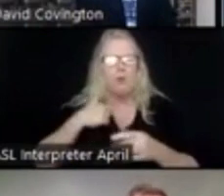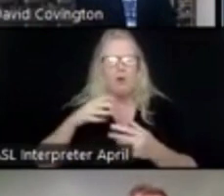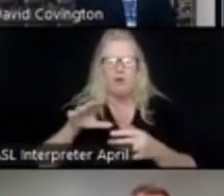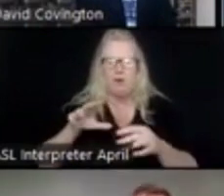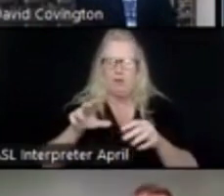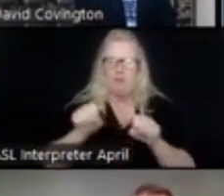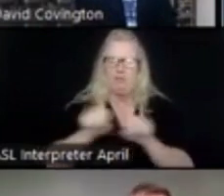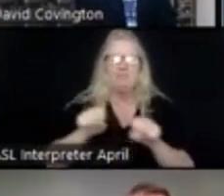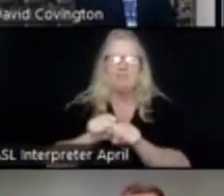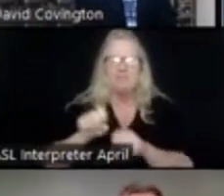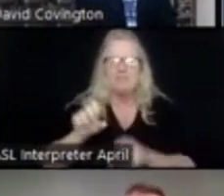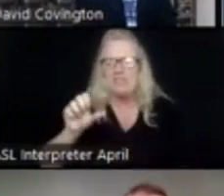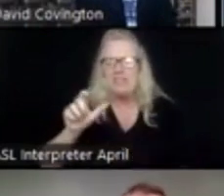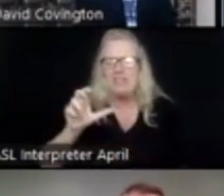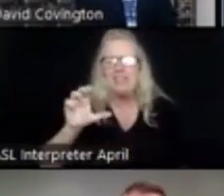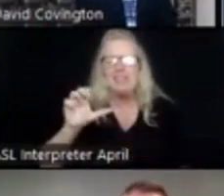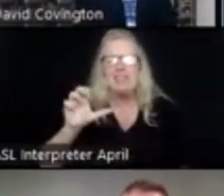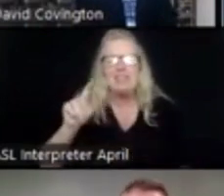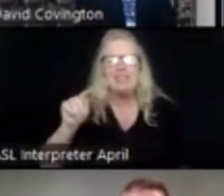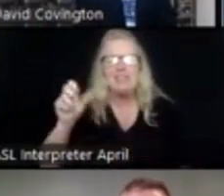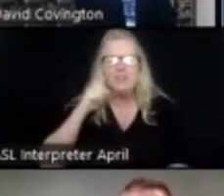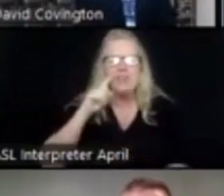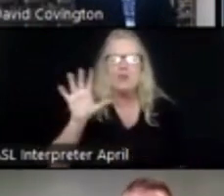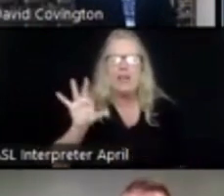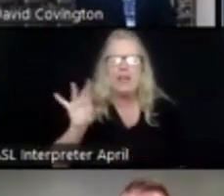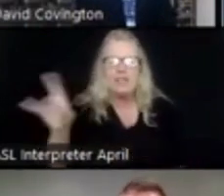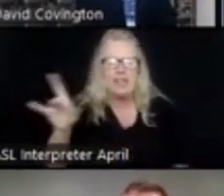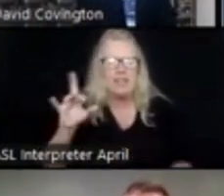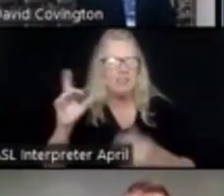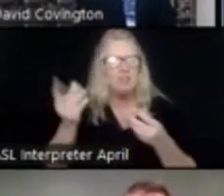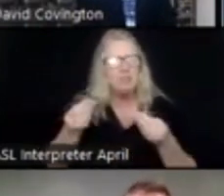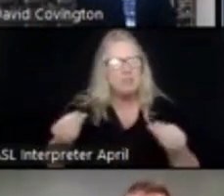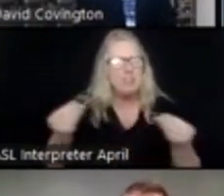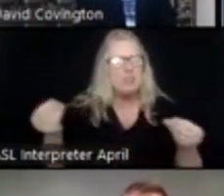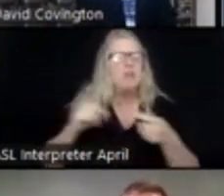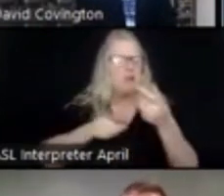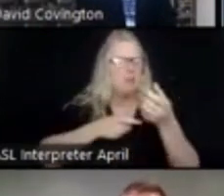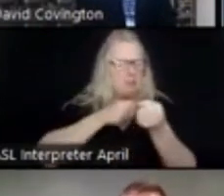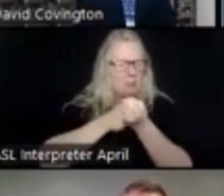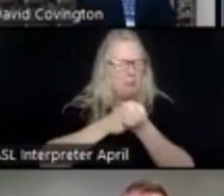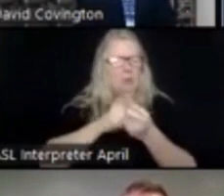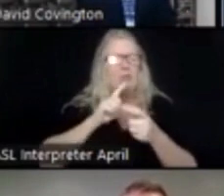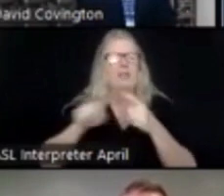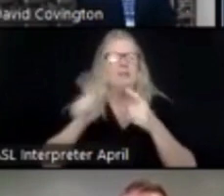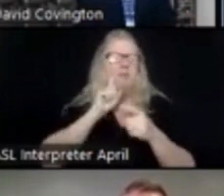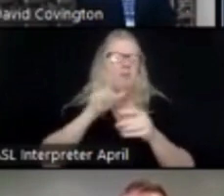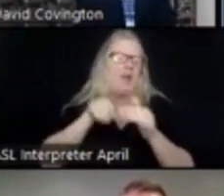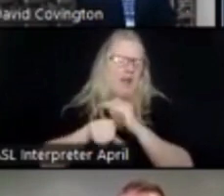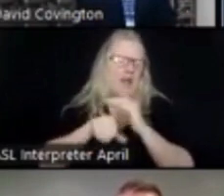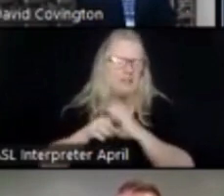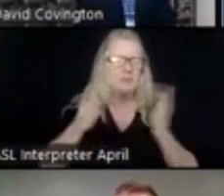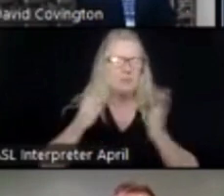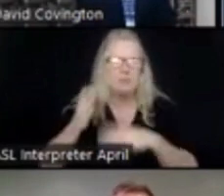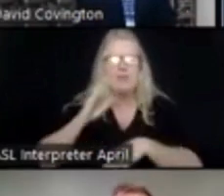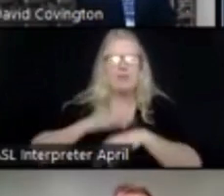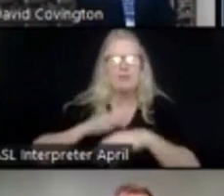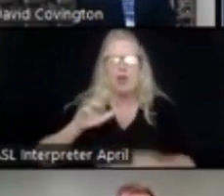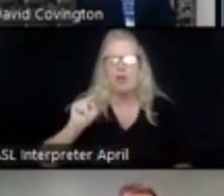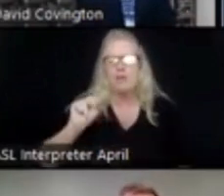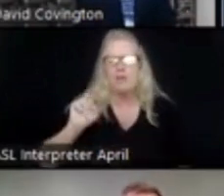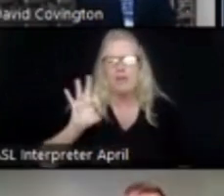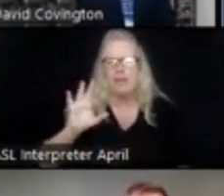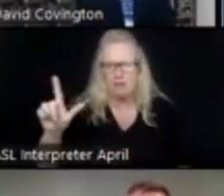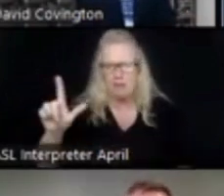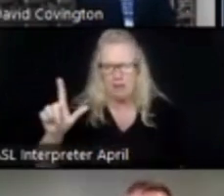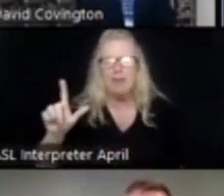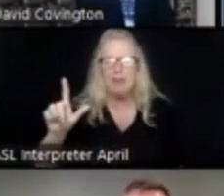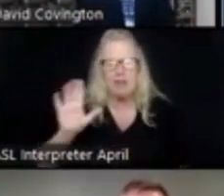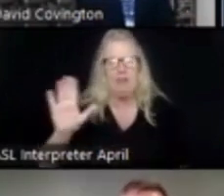THERE IS ALSO ACCESS TO NFL ON THEIR SOCIAL MEDIA SITE.